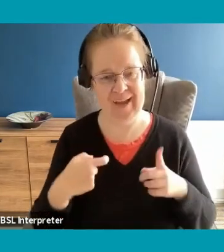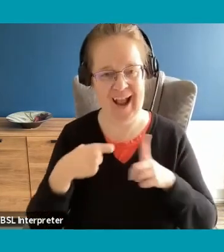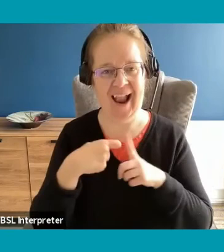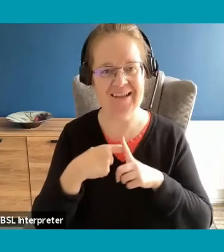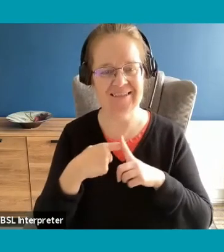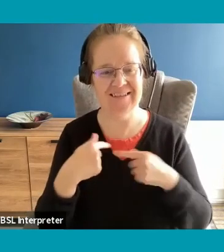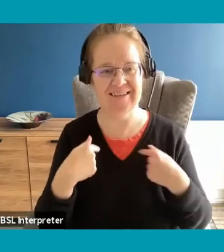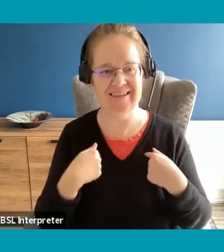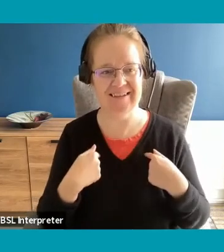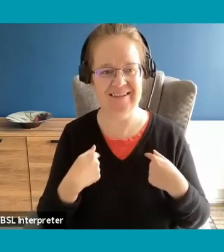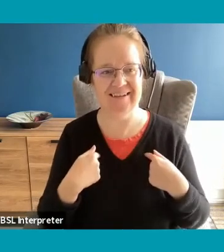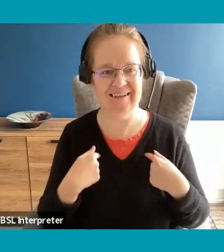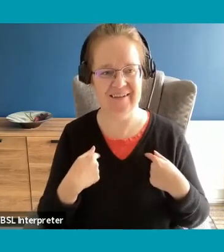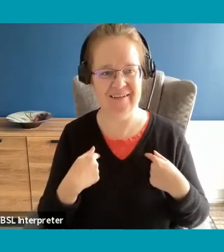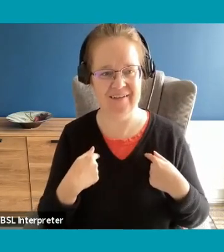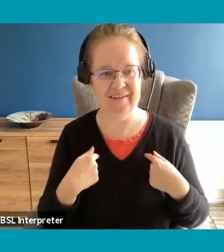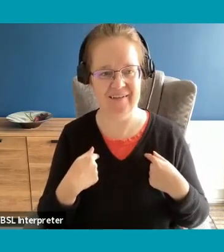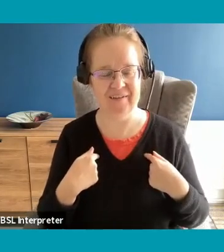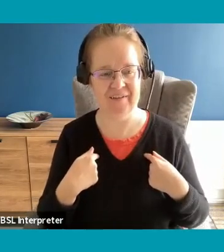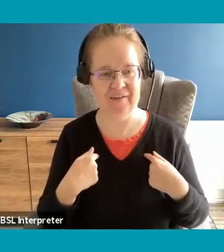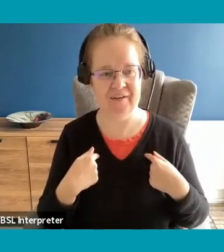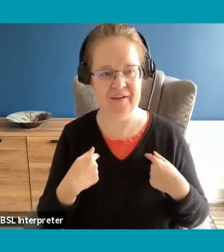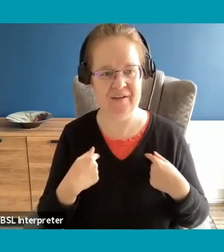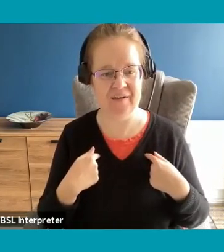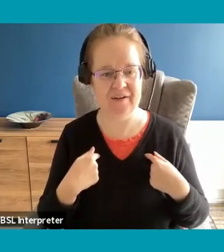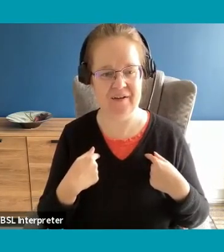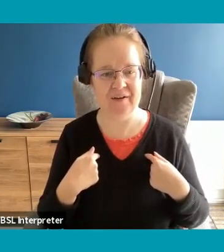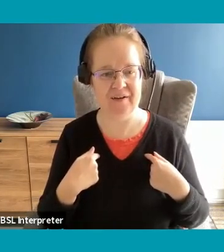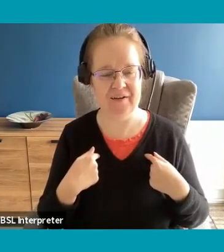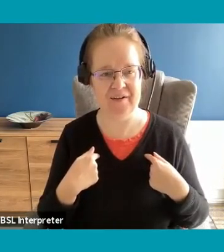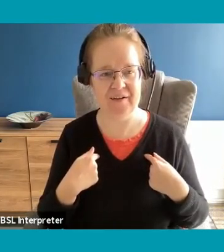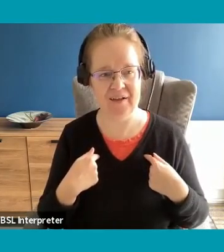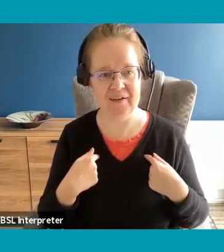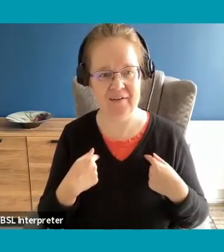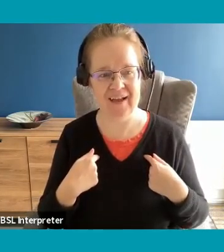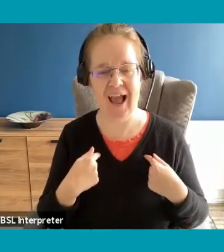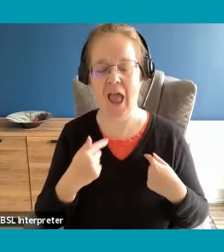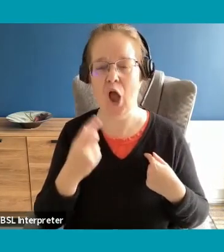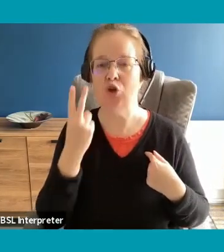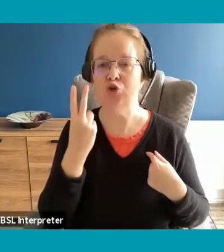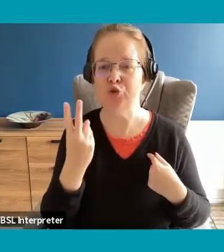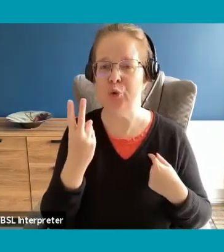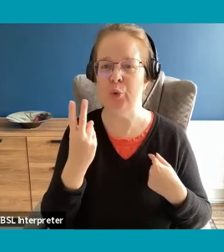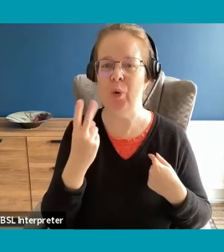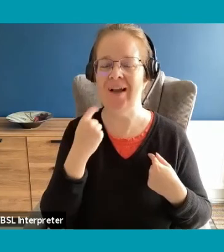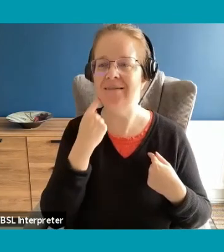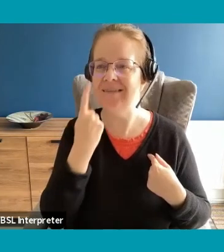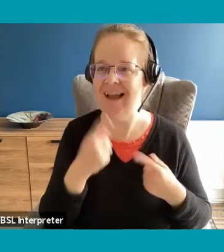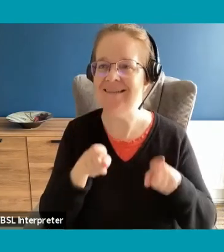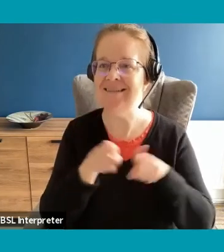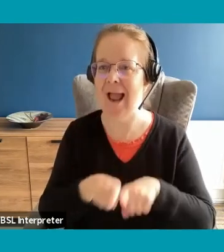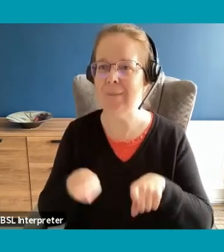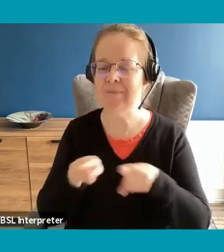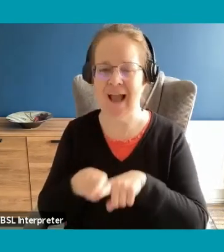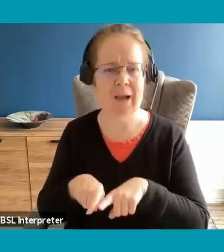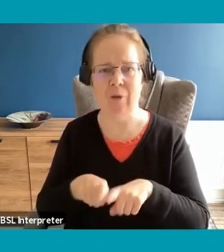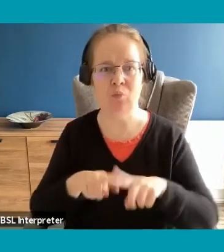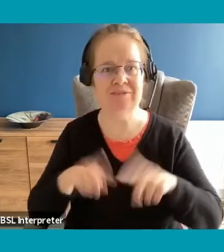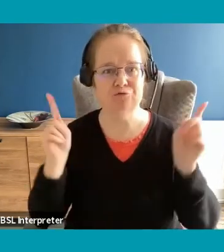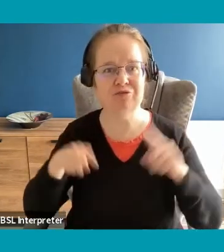the challenge that it sets me up like I, you know, no two days are ever the same. They never are the same and it